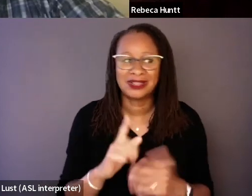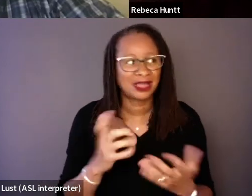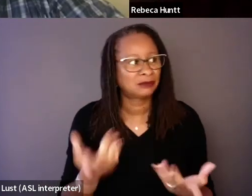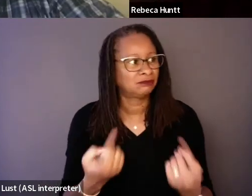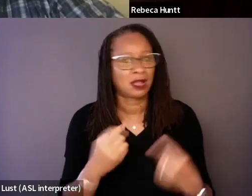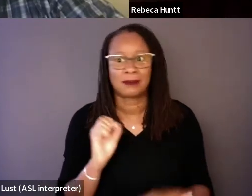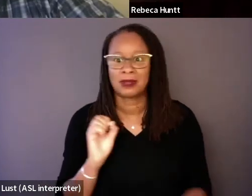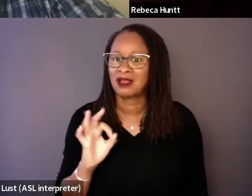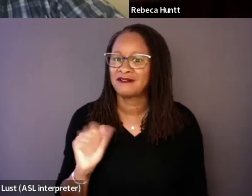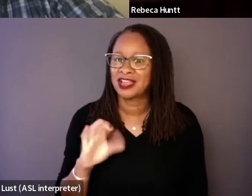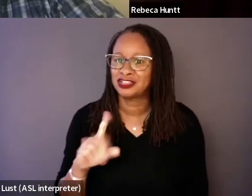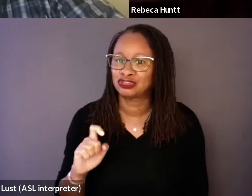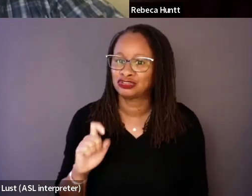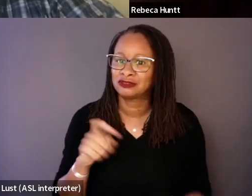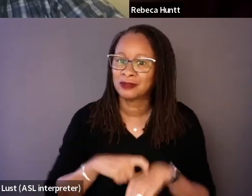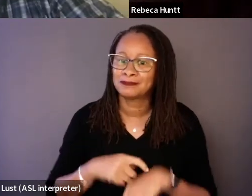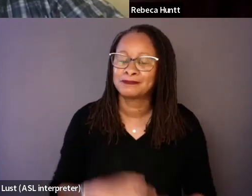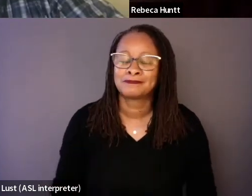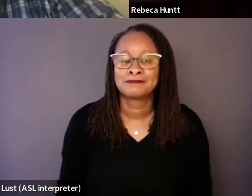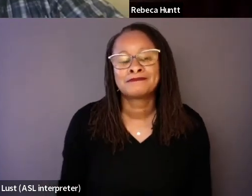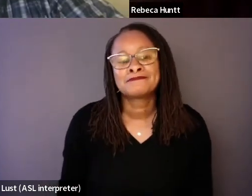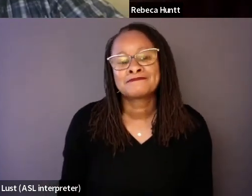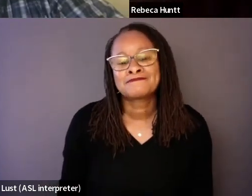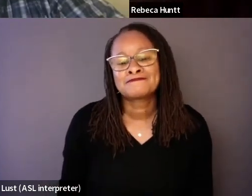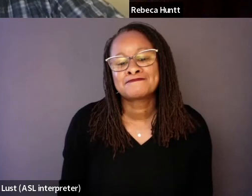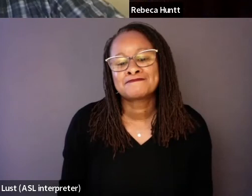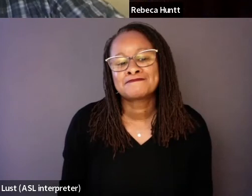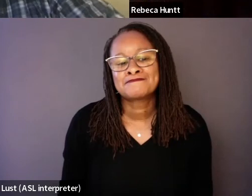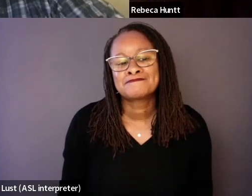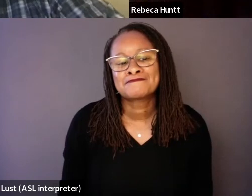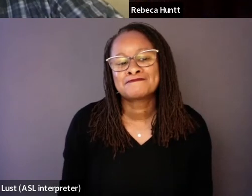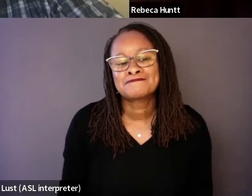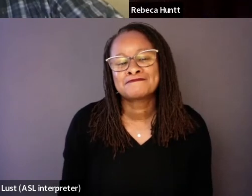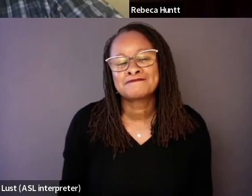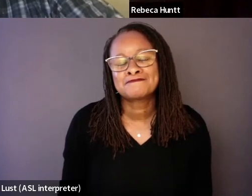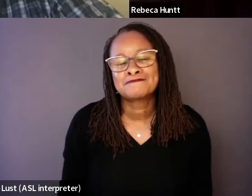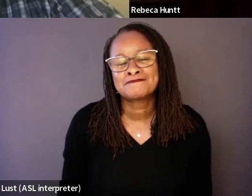so when you saw the finished film, what did you think about the Rebecca that